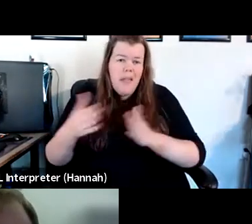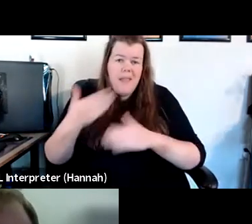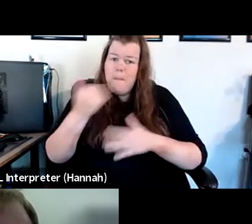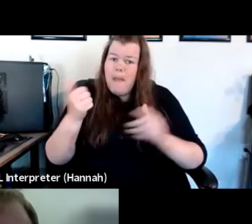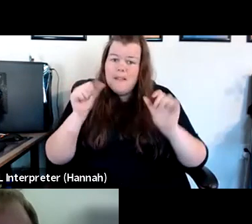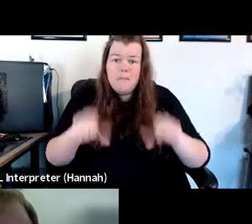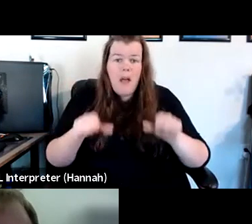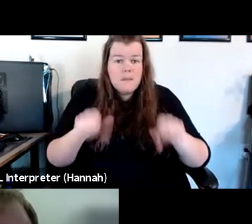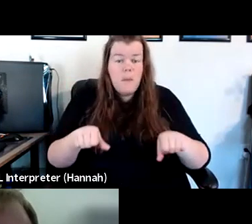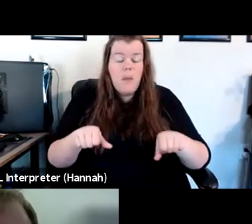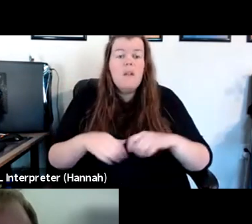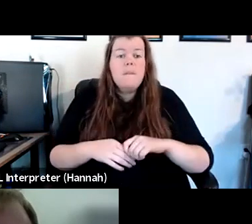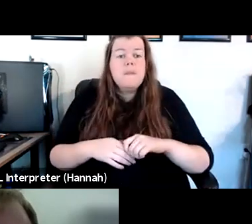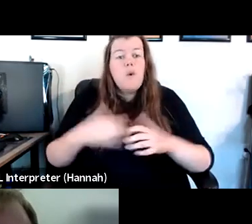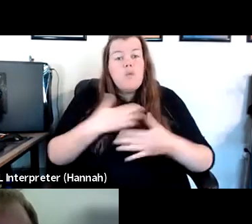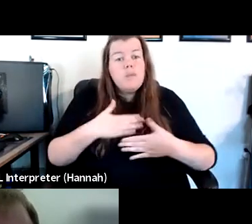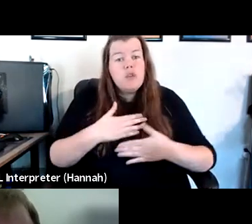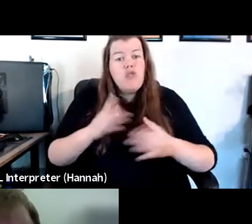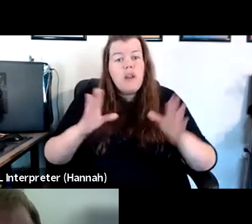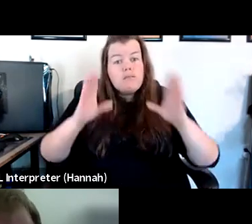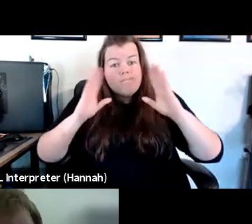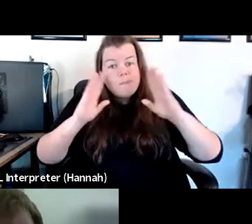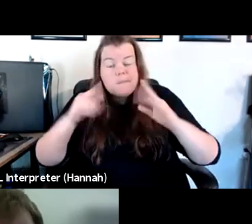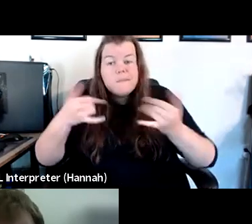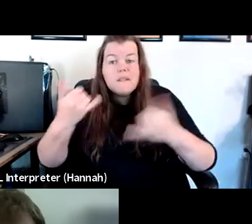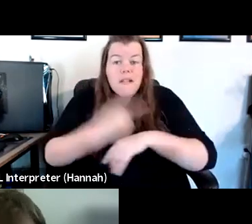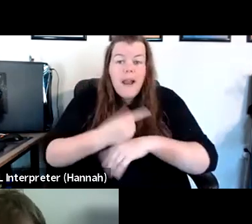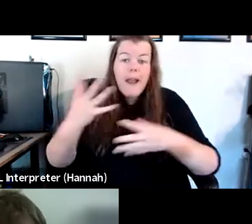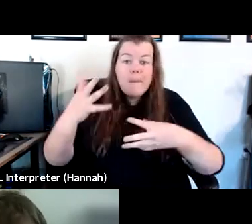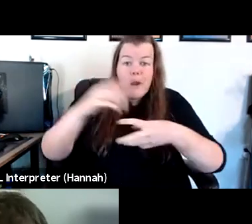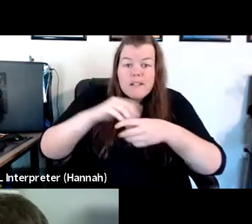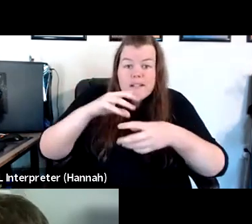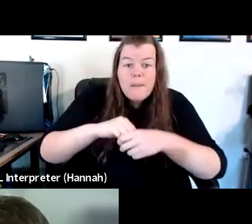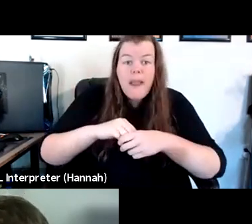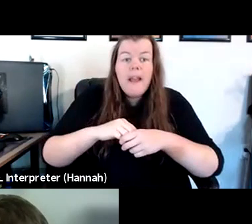thoughtfulness in attending today, participating as stakeholders and steering committee members,